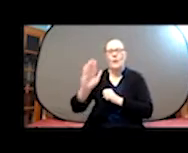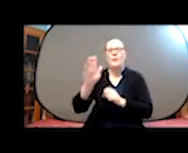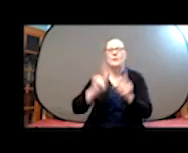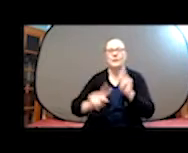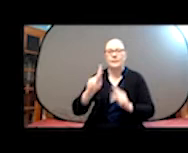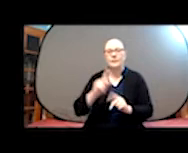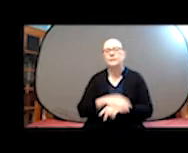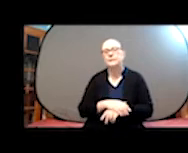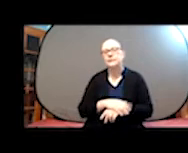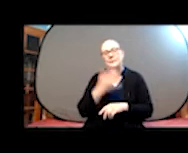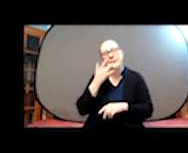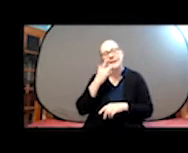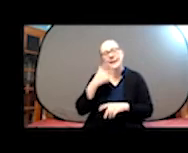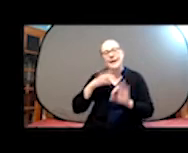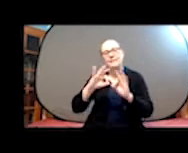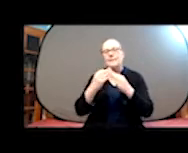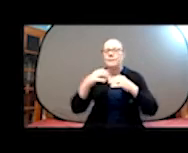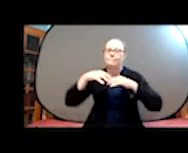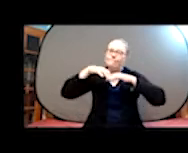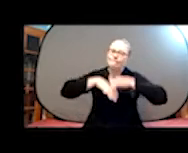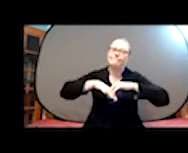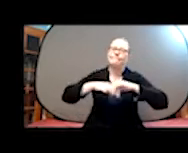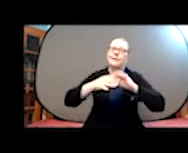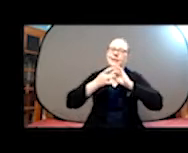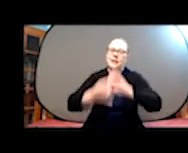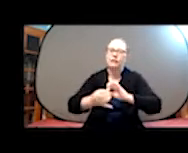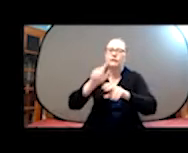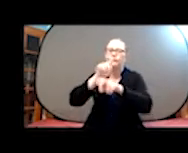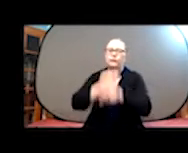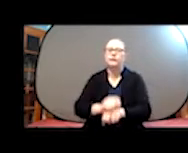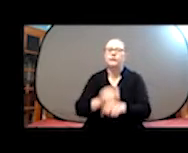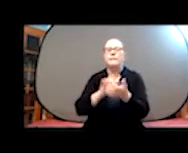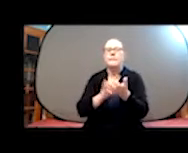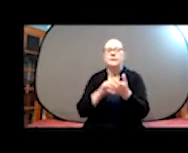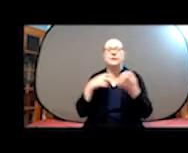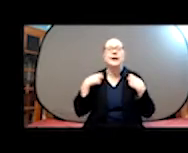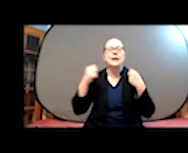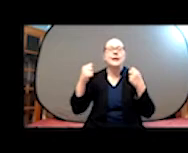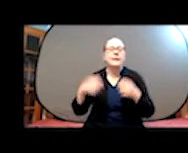a family with so much deep rooted connectivity to traditional medicine and healing and I also